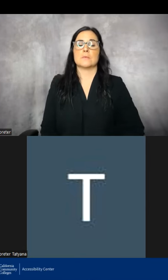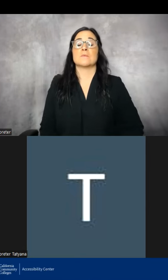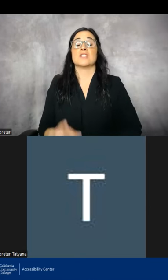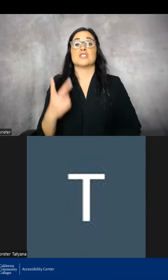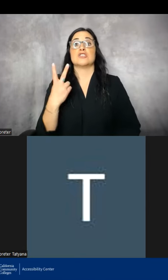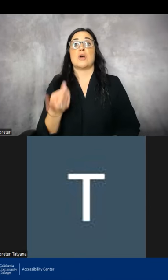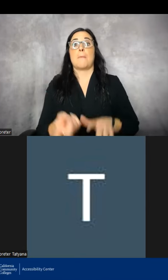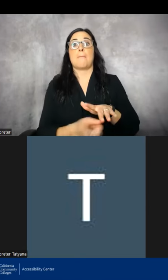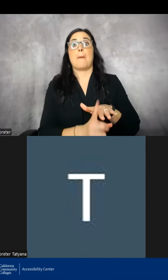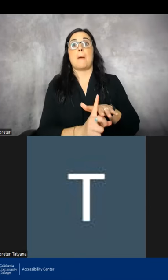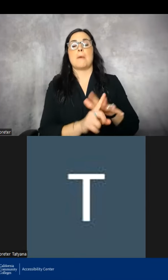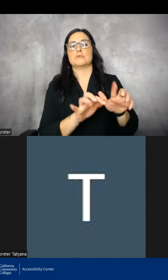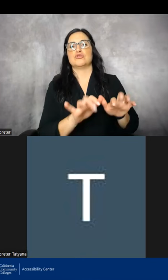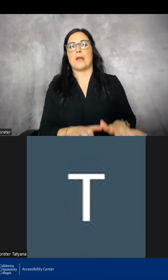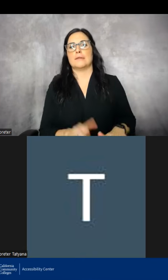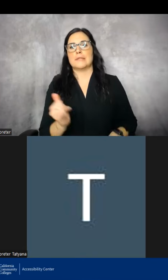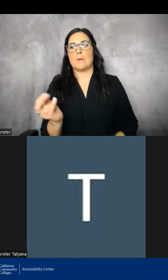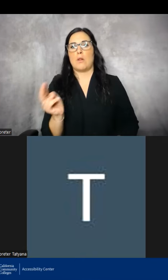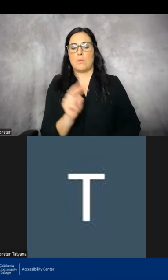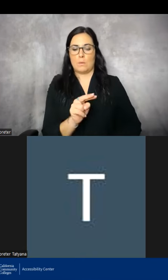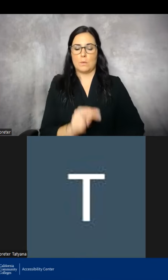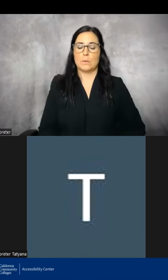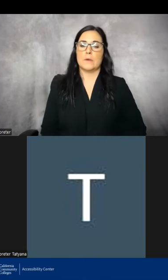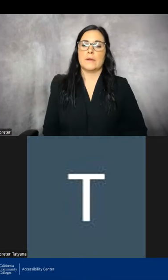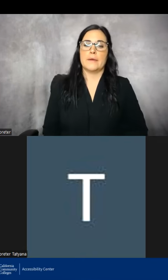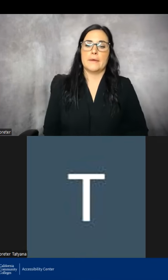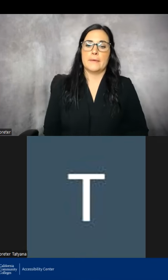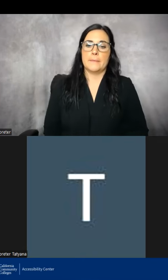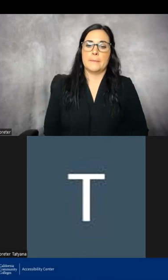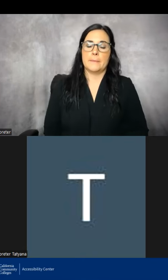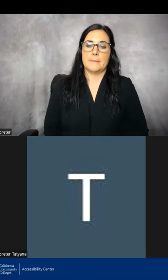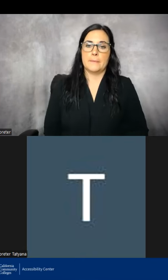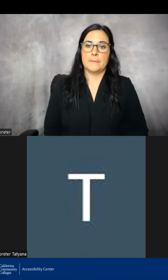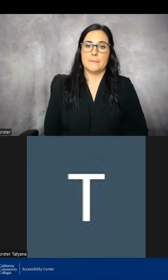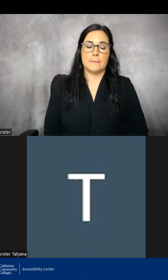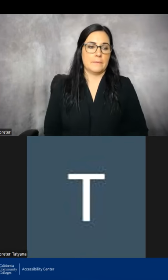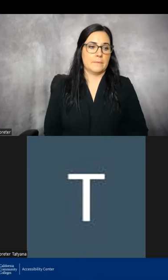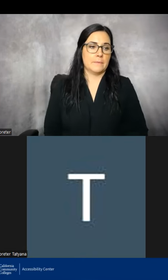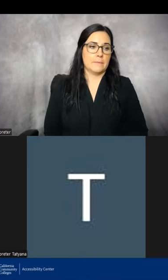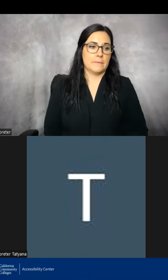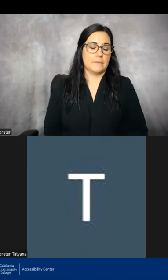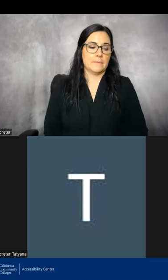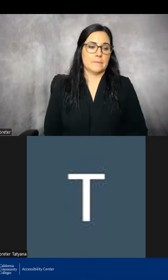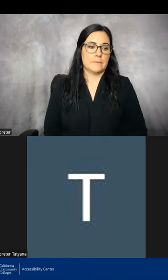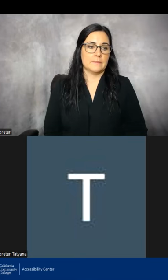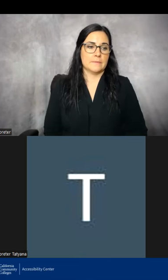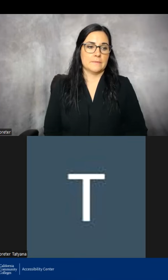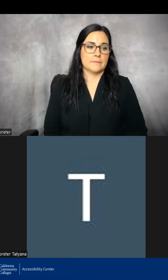So, let me do, after speaking answer just one question.